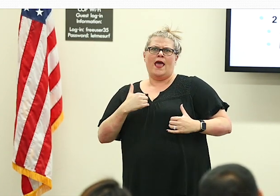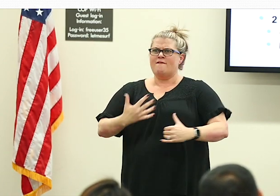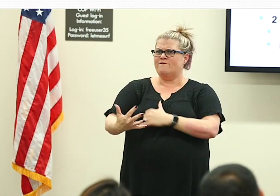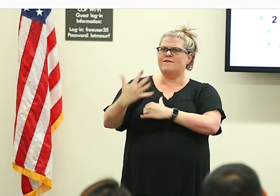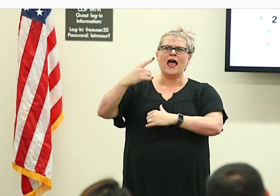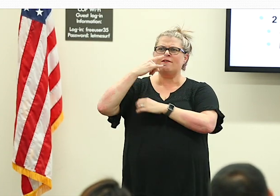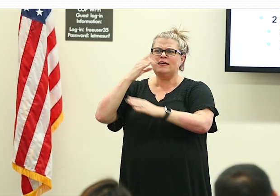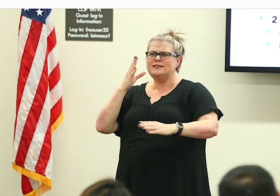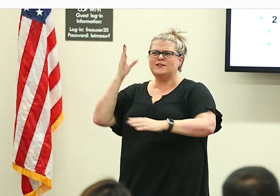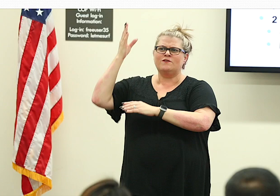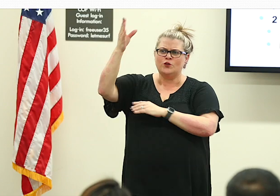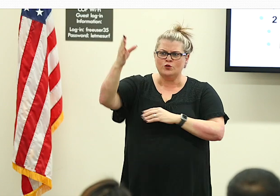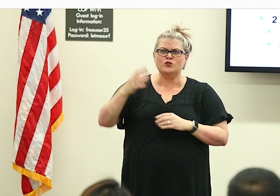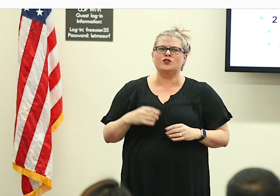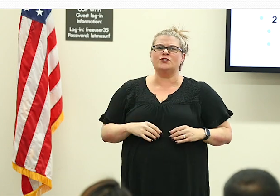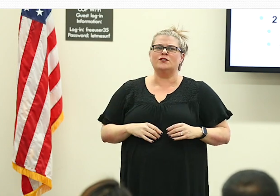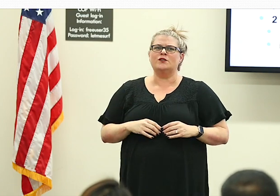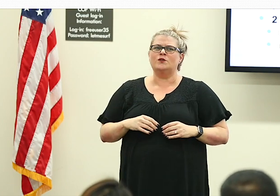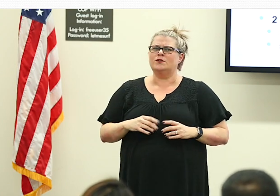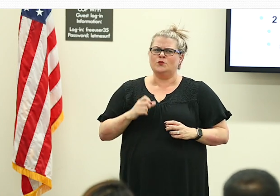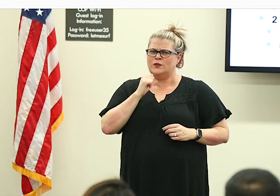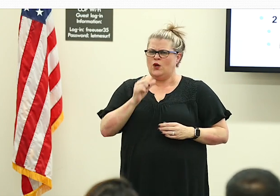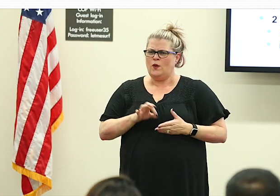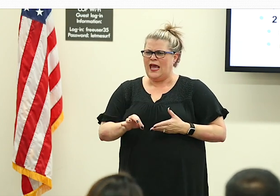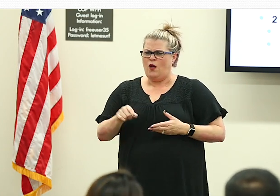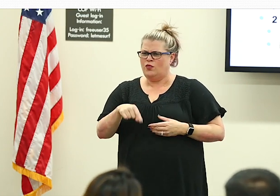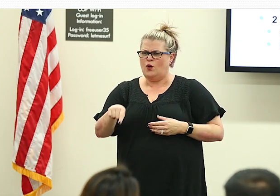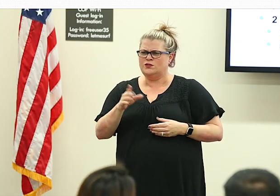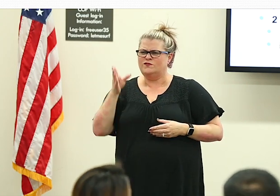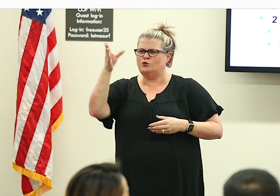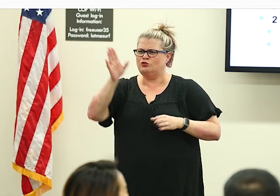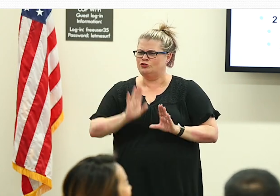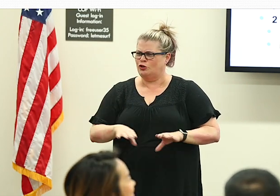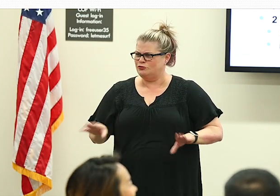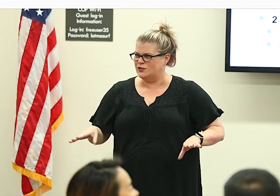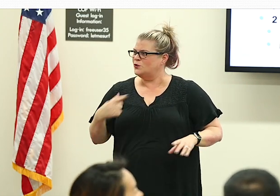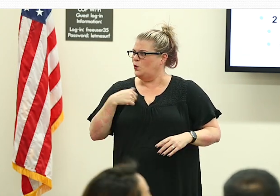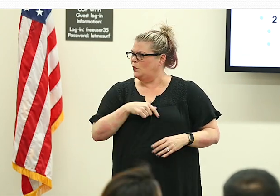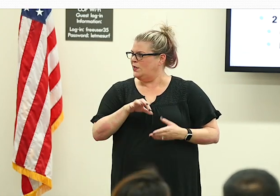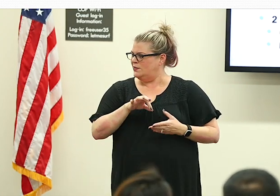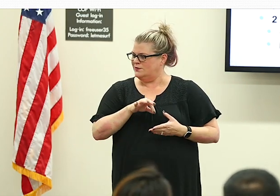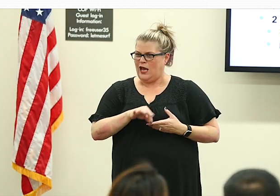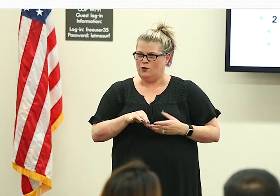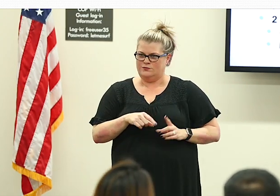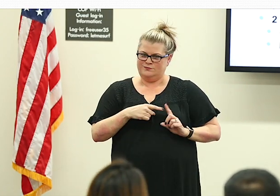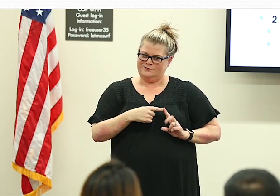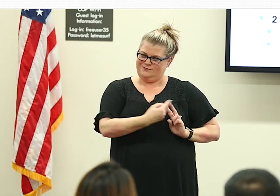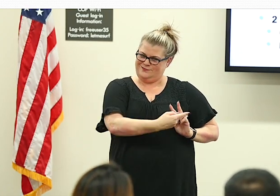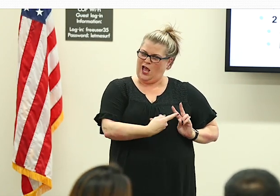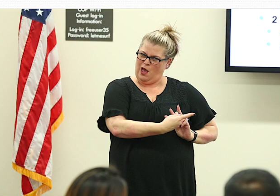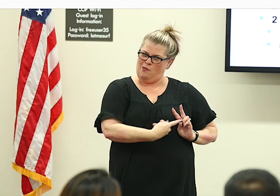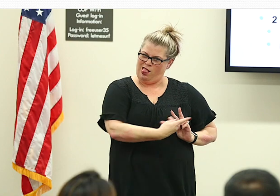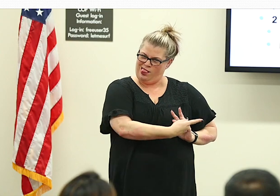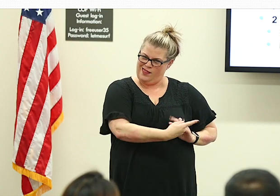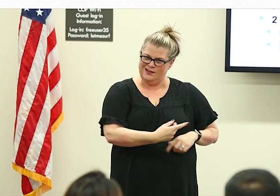if you're just a couple we don't look at how many children you might have. If you are thinking about